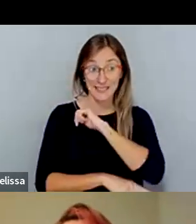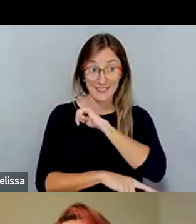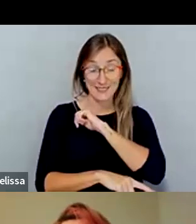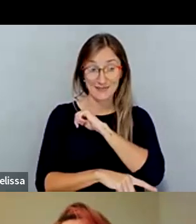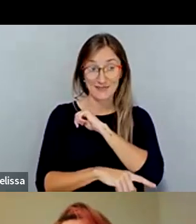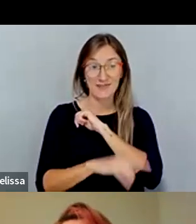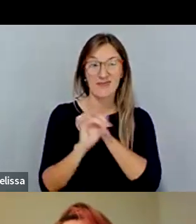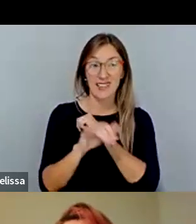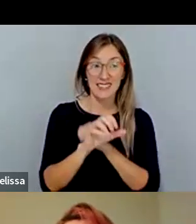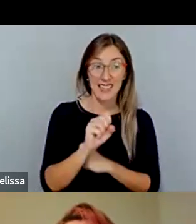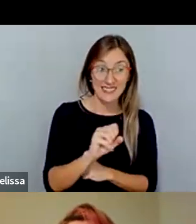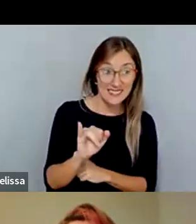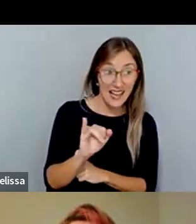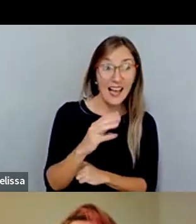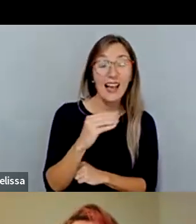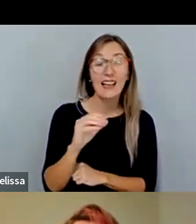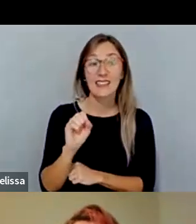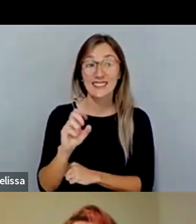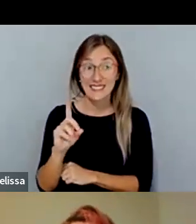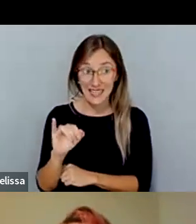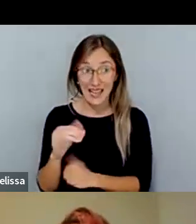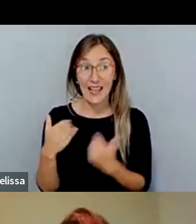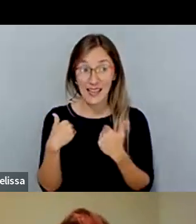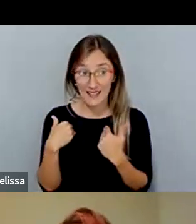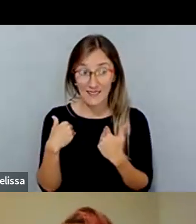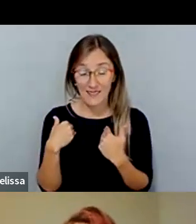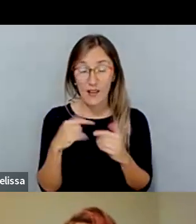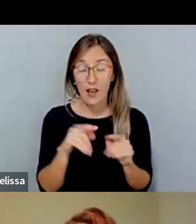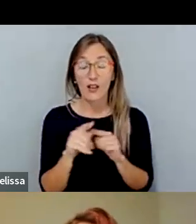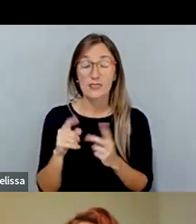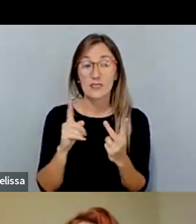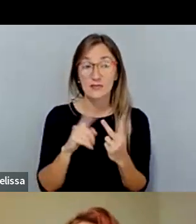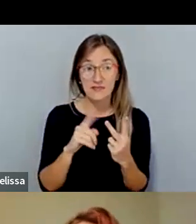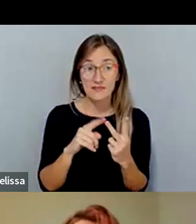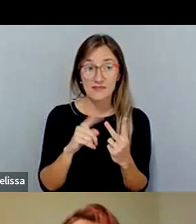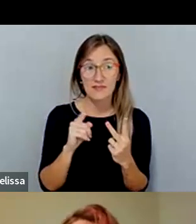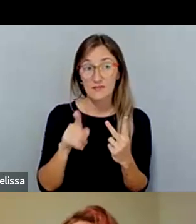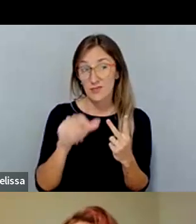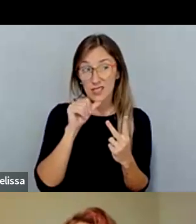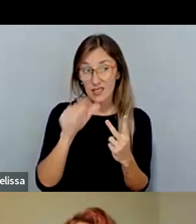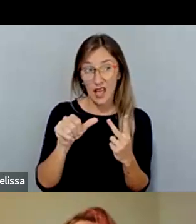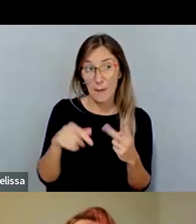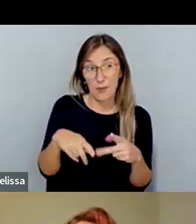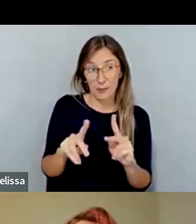probably continue to really make me angry and annoy me are both the